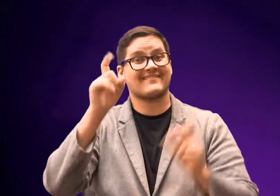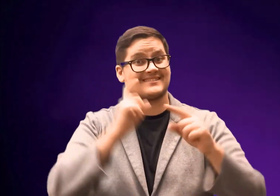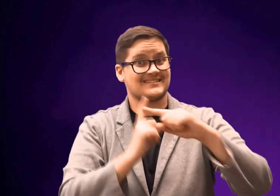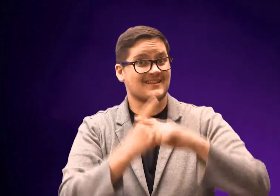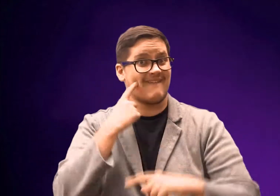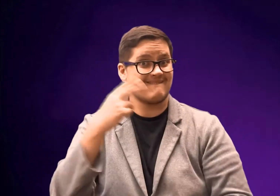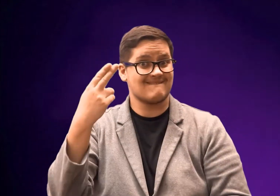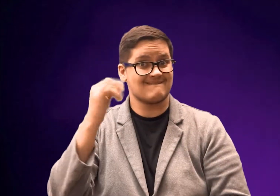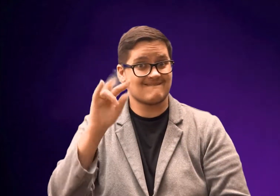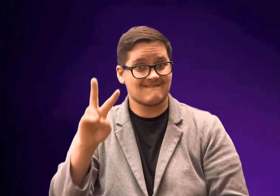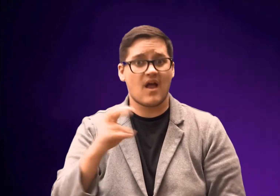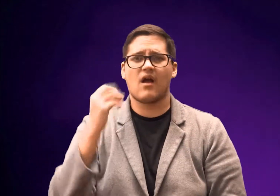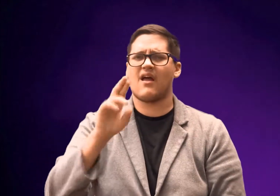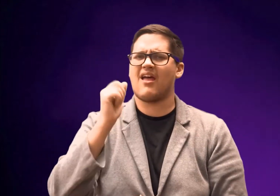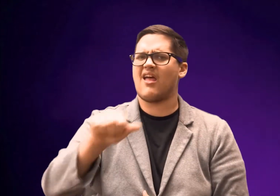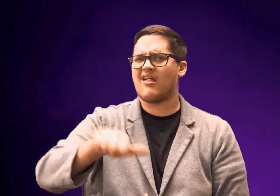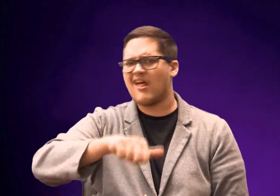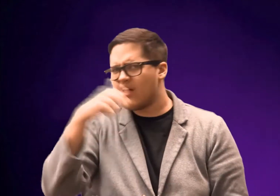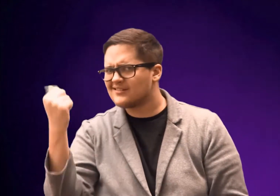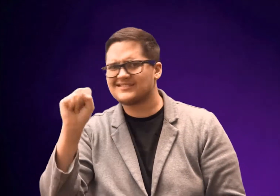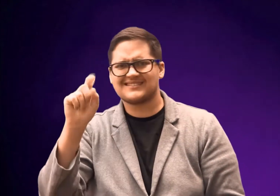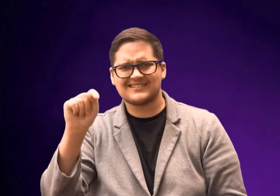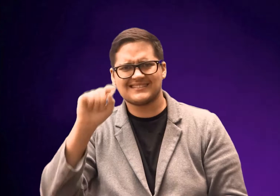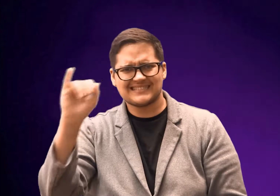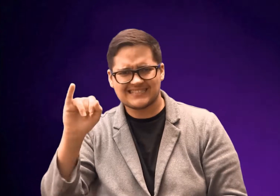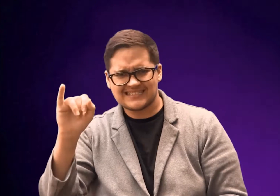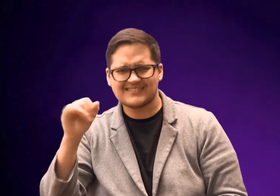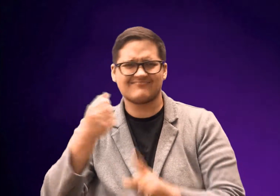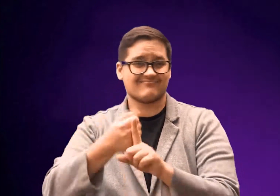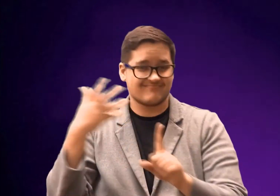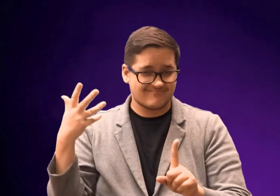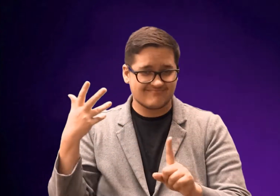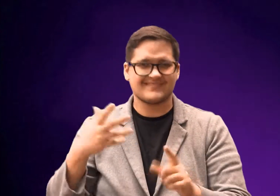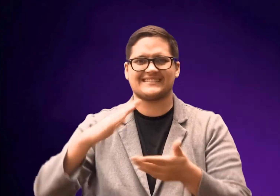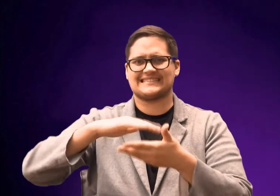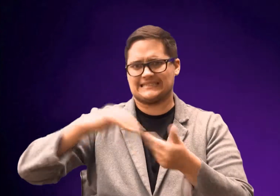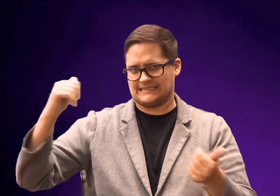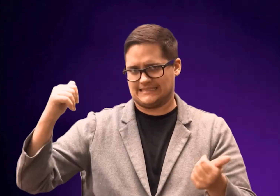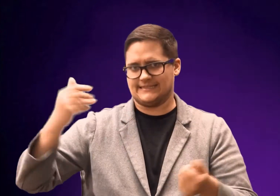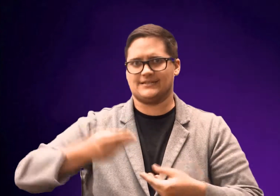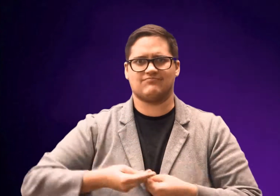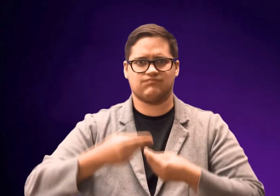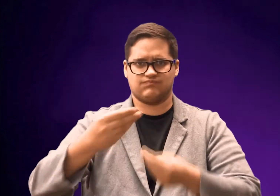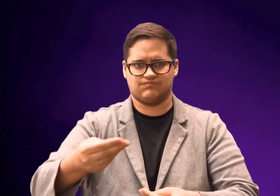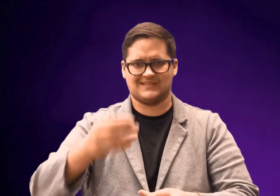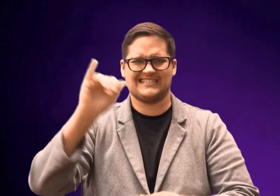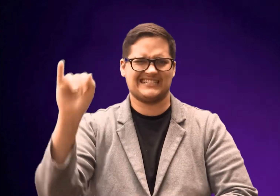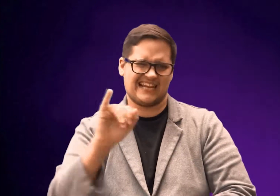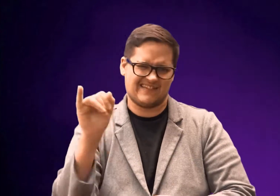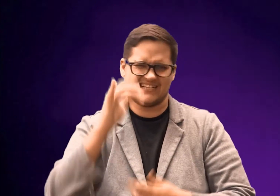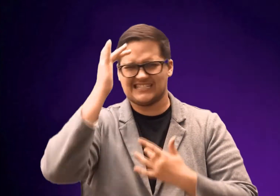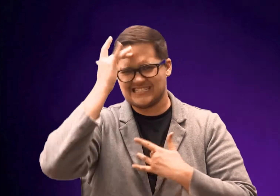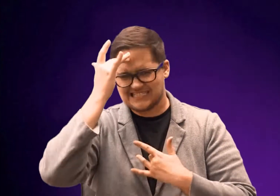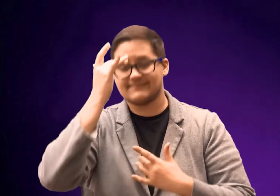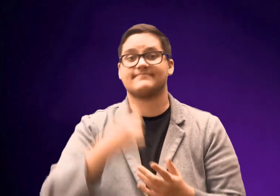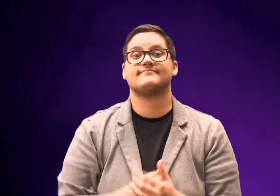If you test positive for HIV or certain other sexually transmitted infections (STIs),